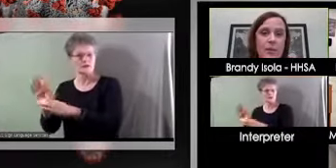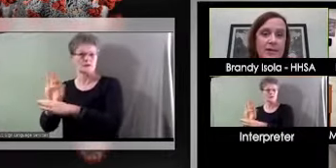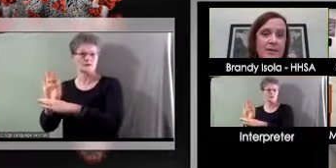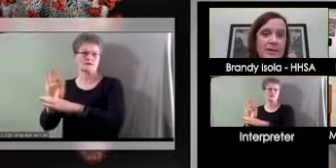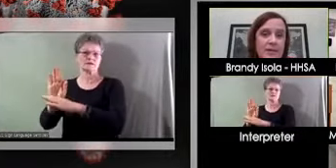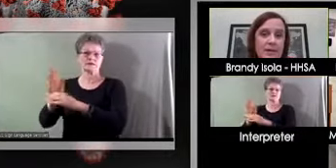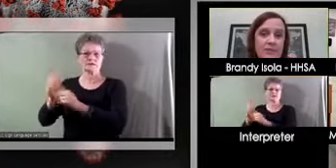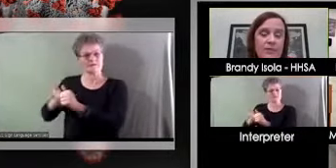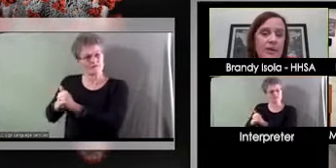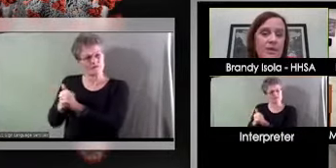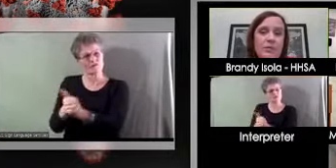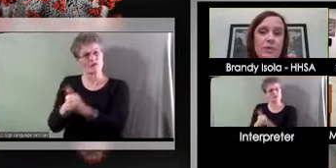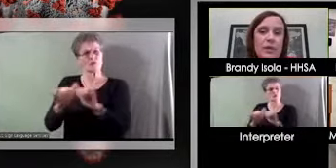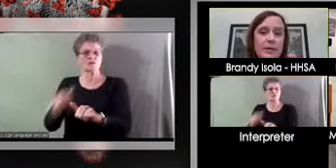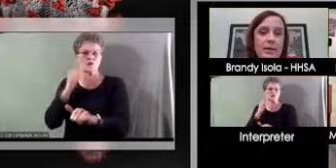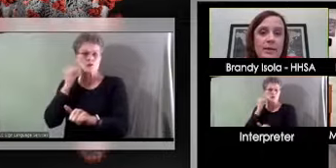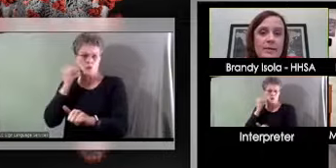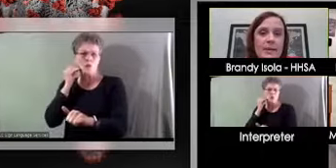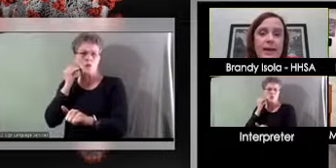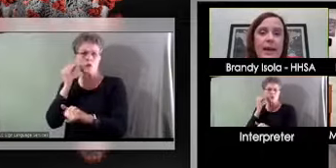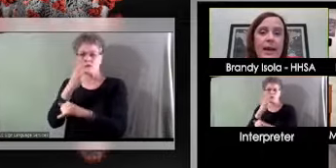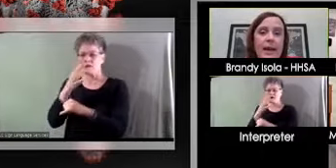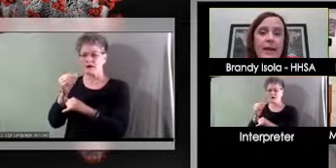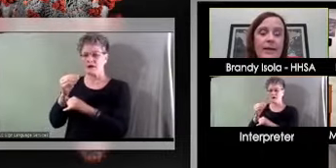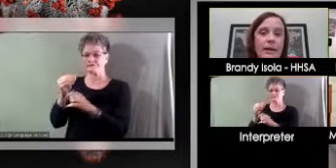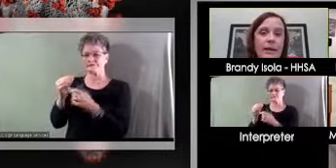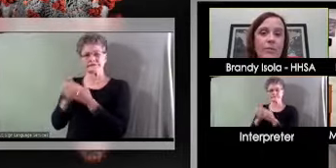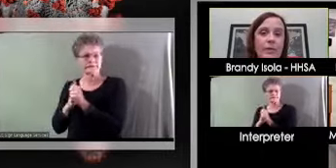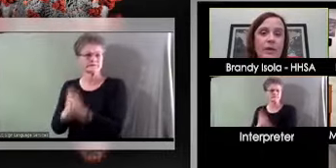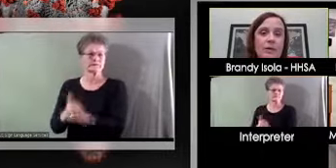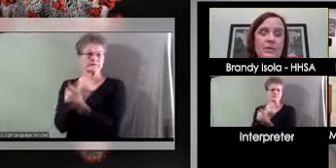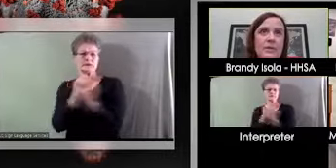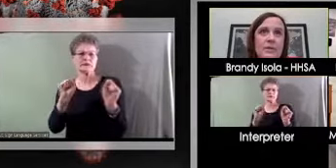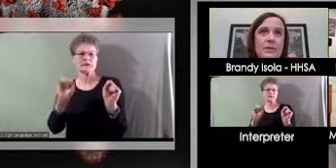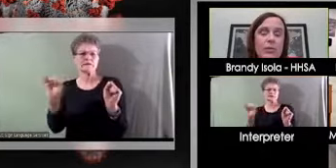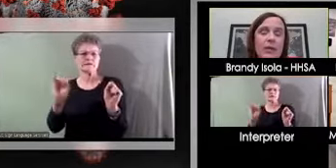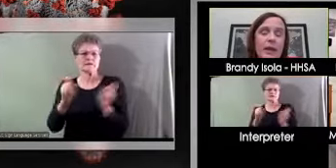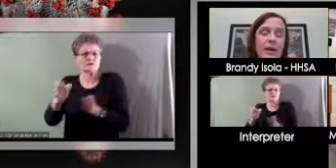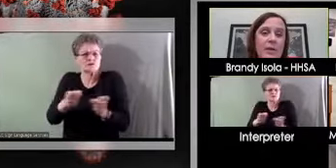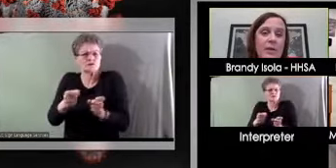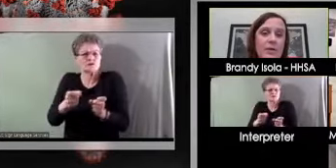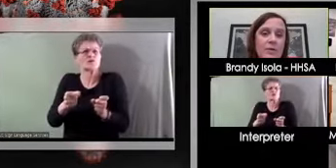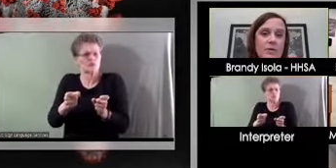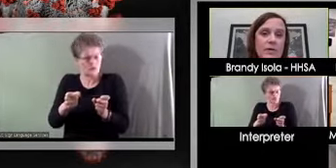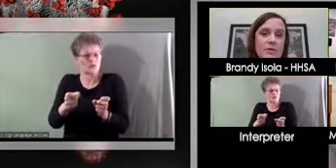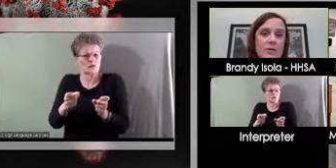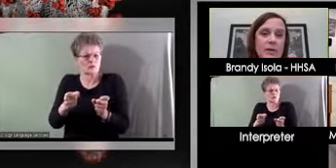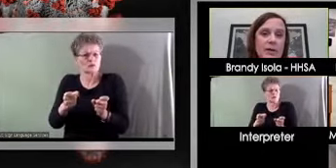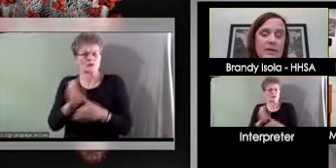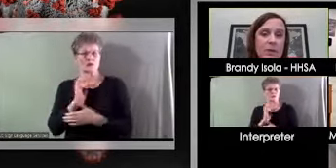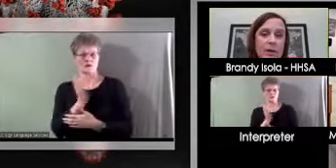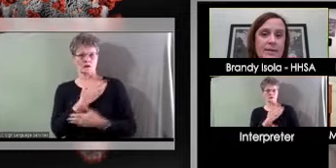practice safe infection control guidelines and really are just we're really happy that our community is responding as well as